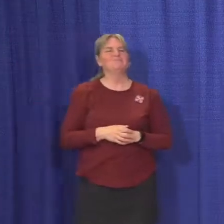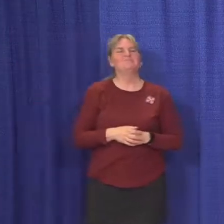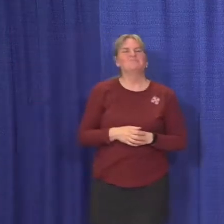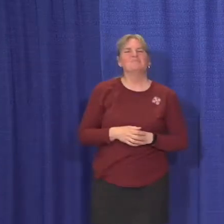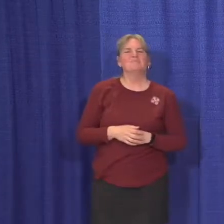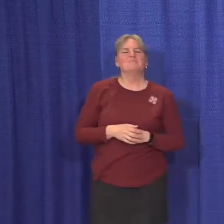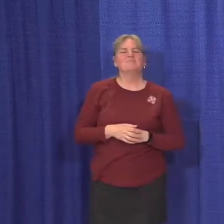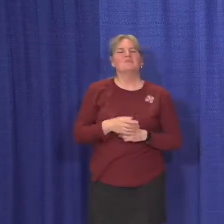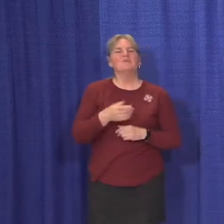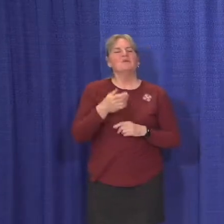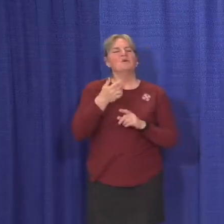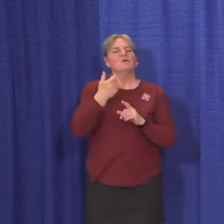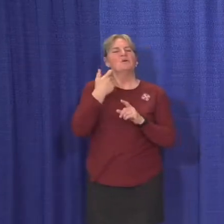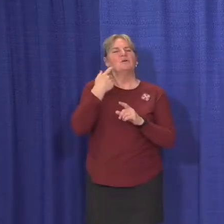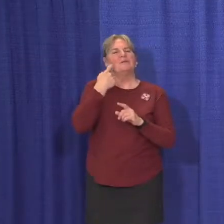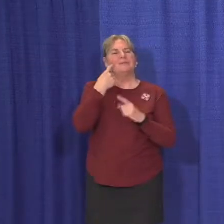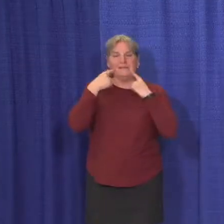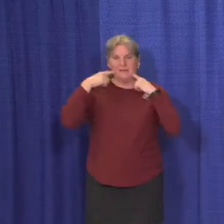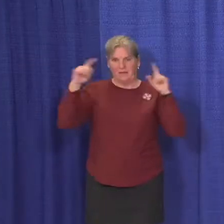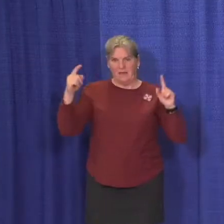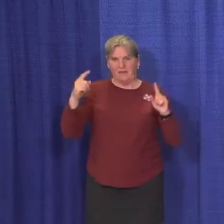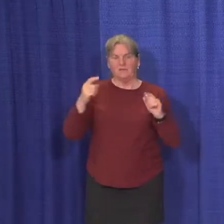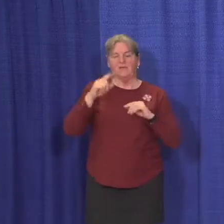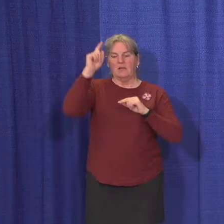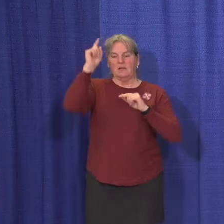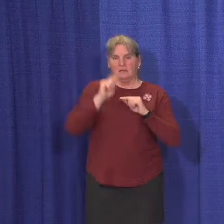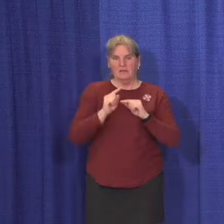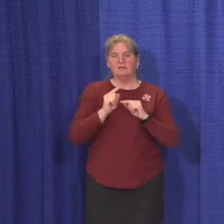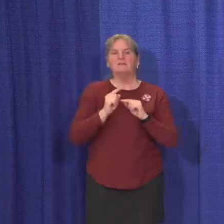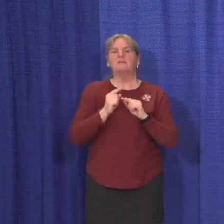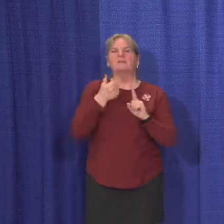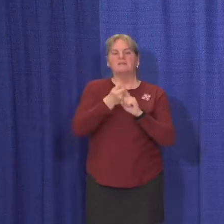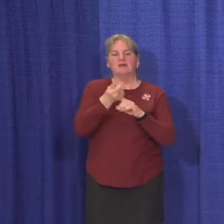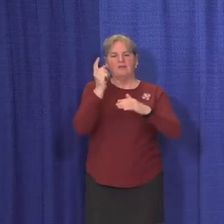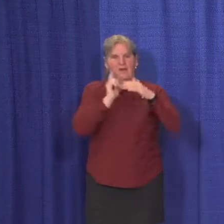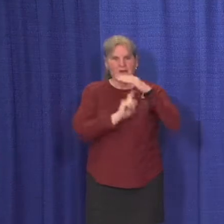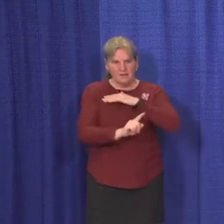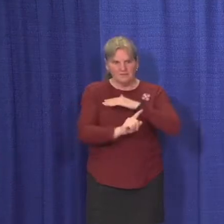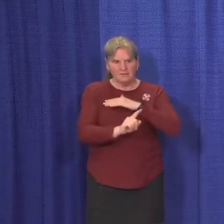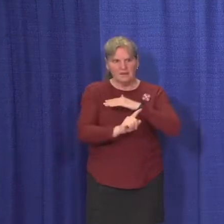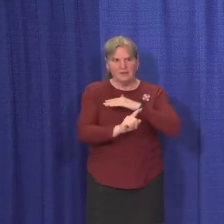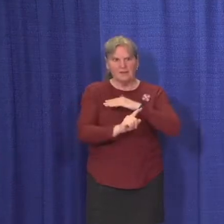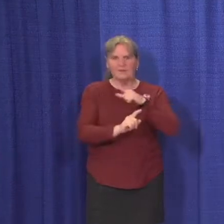I am glad to see the recent news of reduced self-isolation for those who was fully vaccinated